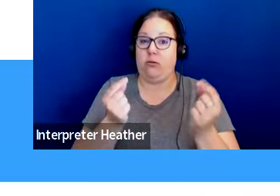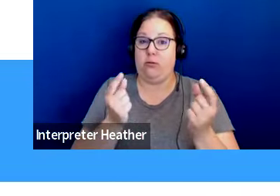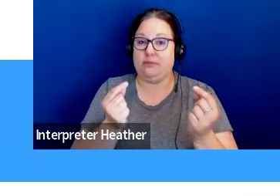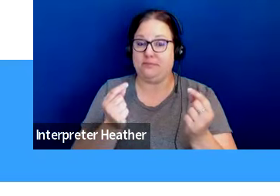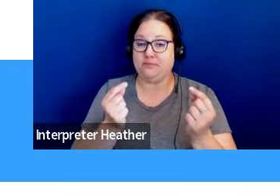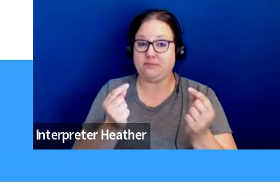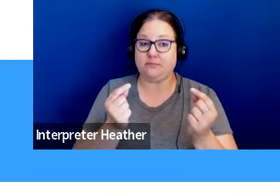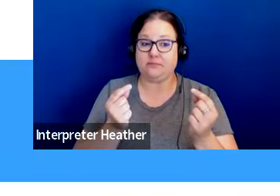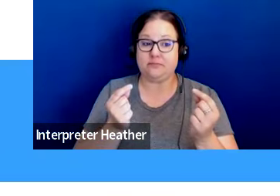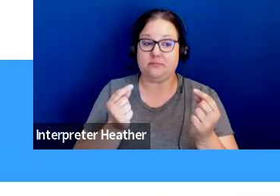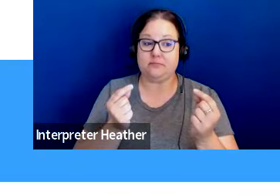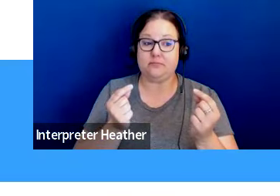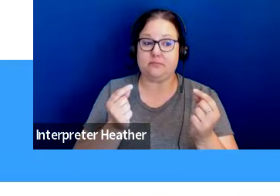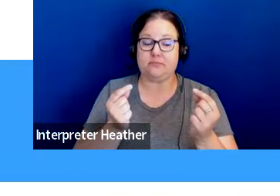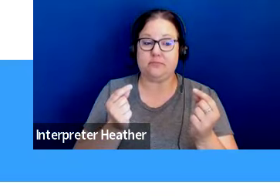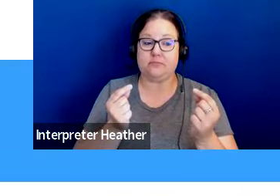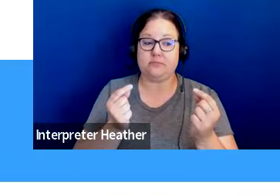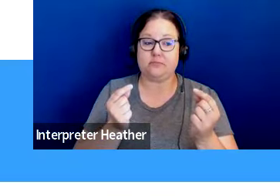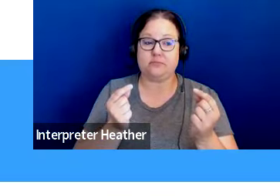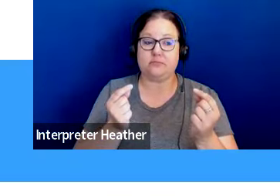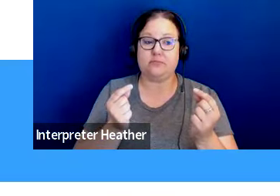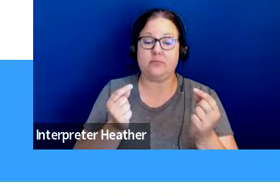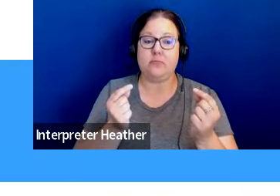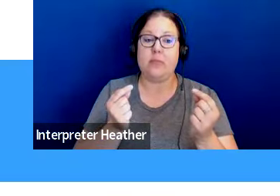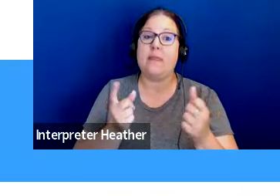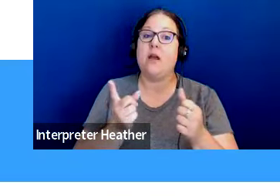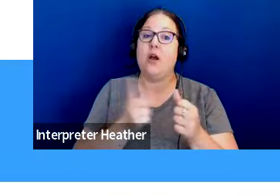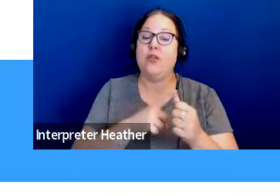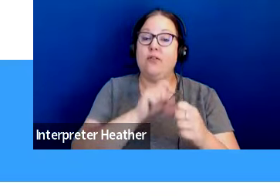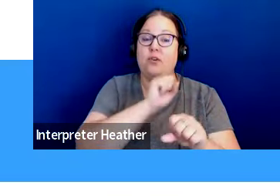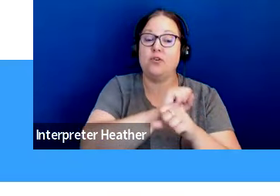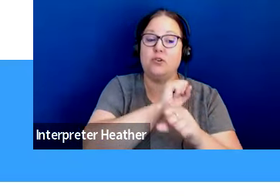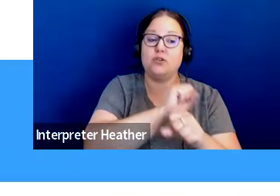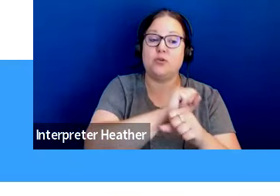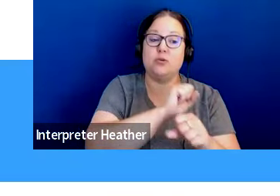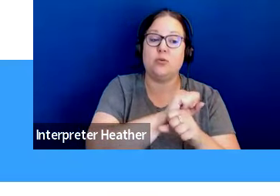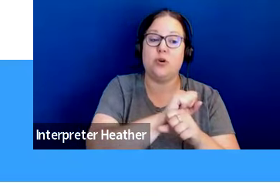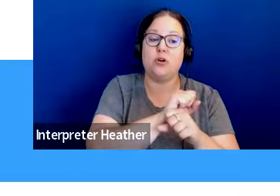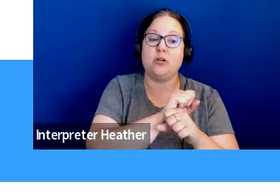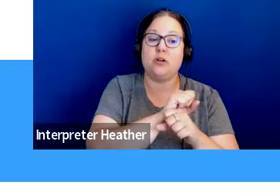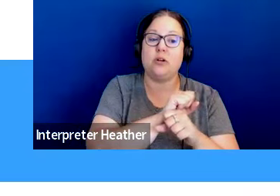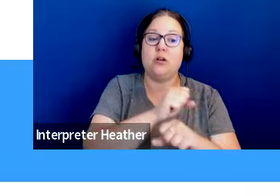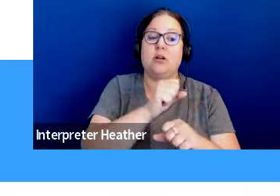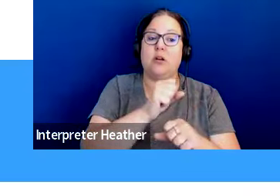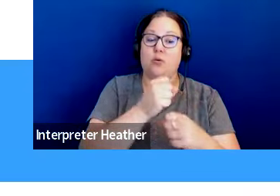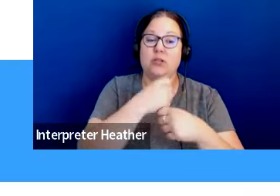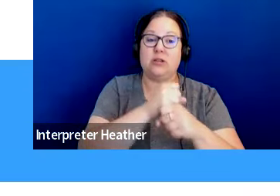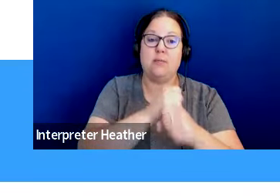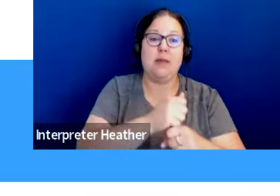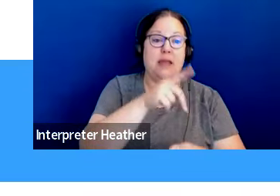next slide, please. Yes, our initial work, was to first build public and private stakeholder